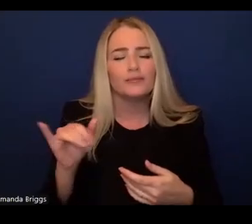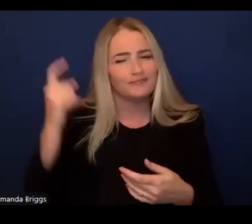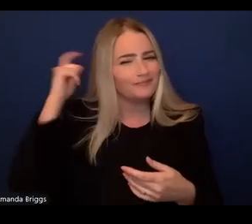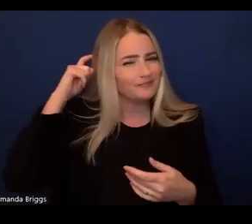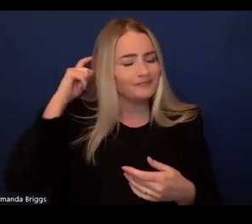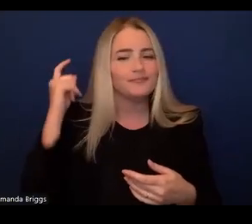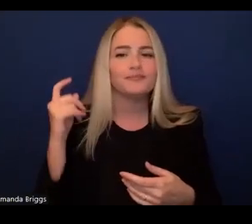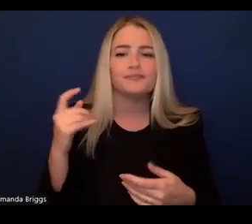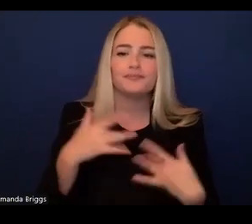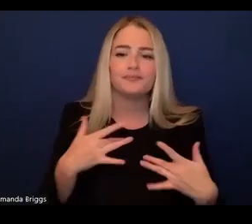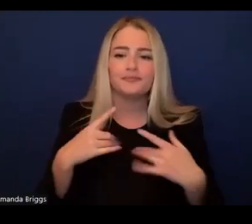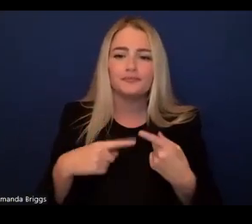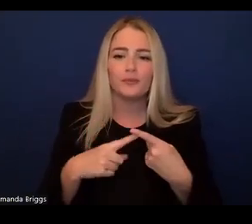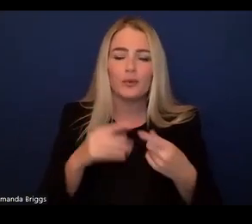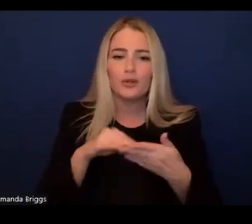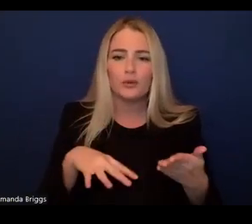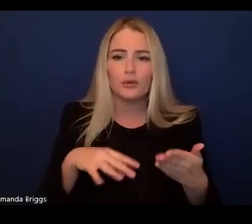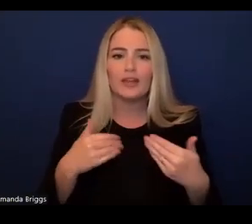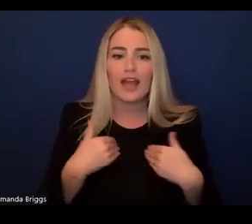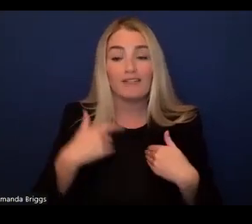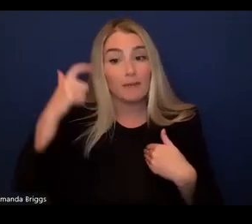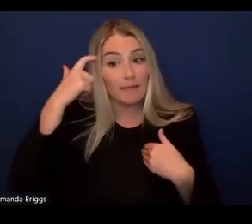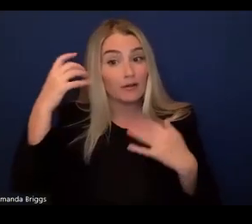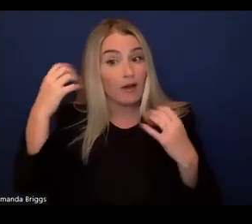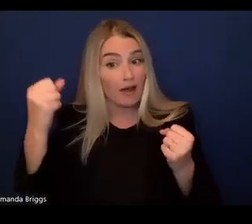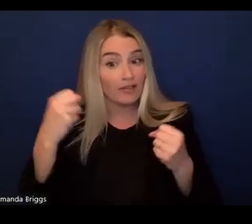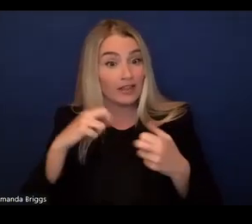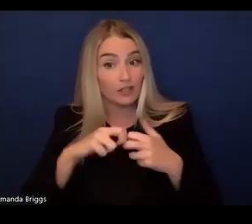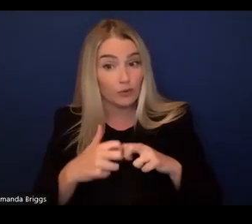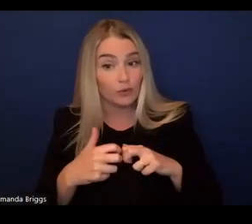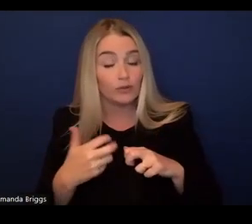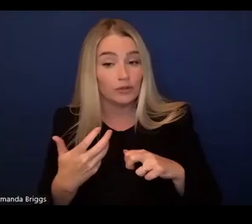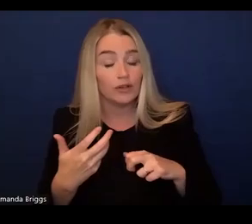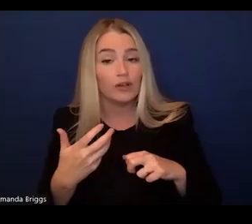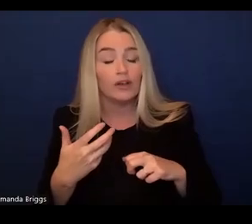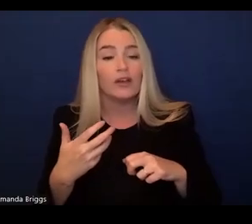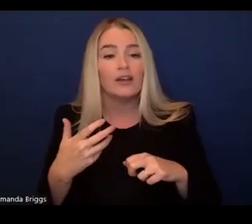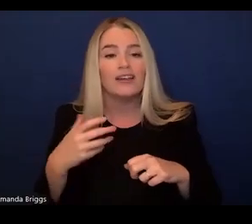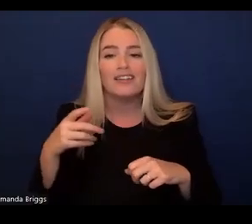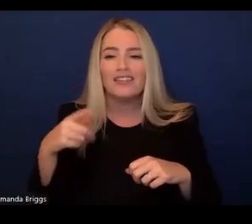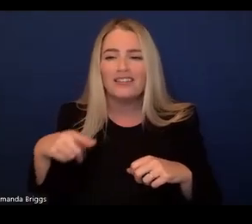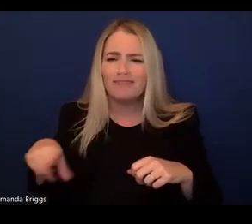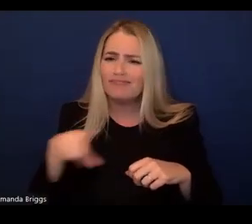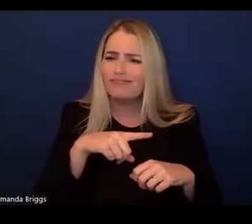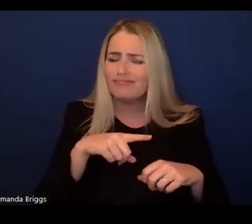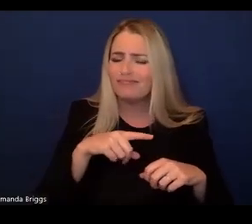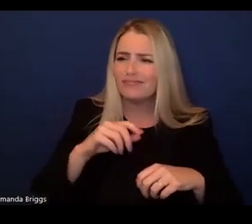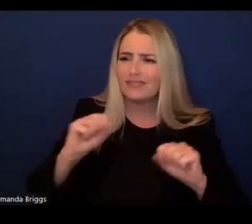when students have mental health issues, they can implement reasonable accommodations as well.